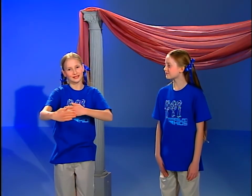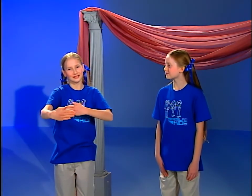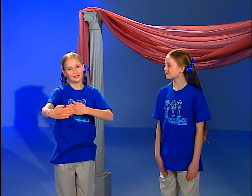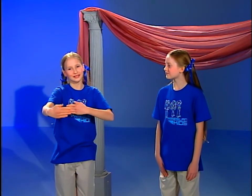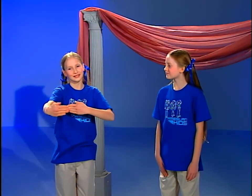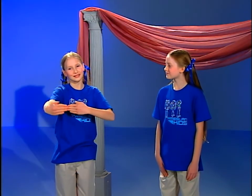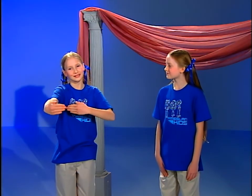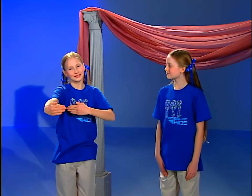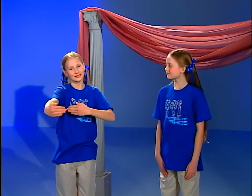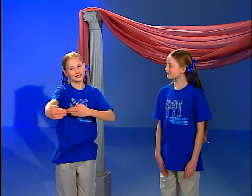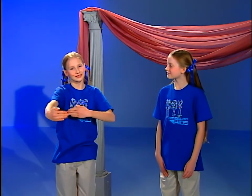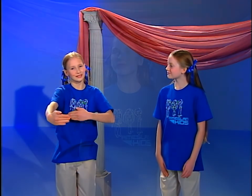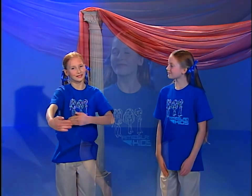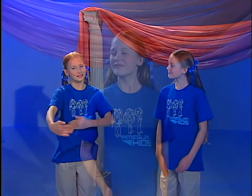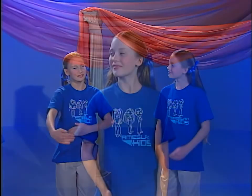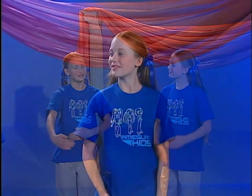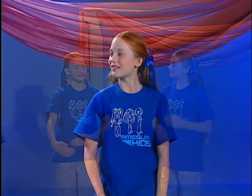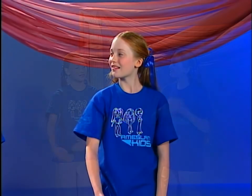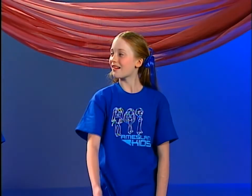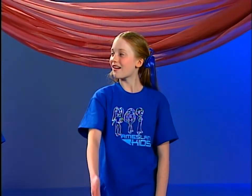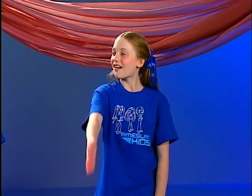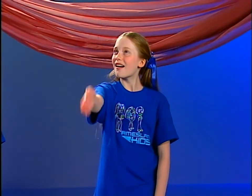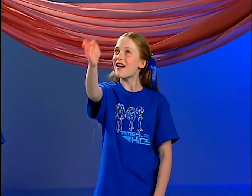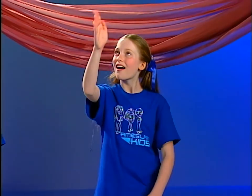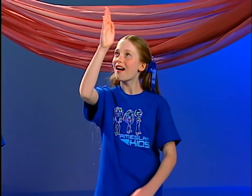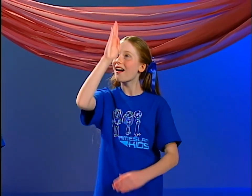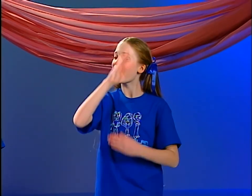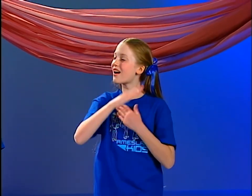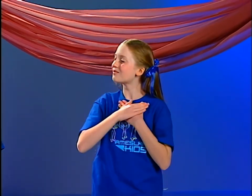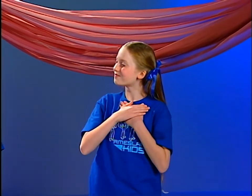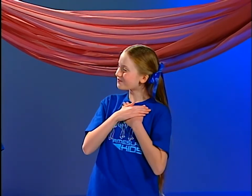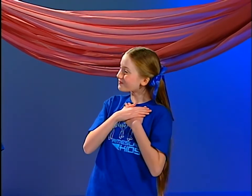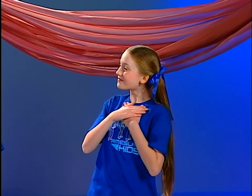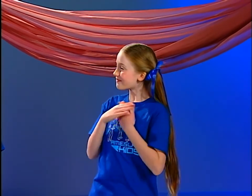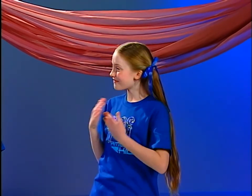"THAT WE'RE BROTHER AND SISTER. THAT WAY THEY WON'T KILL ME."